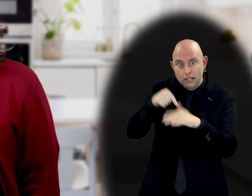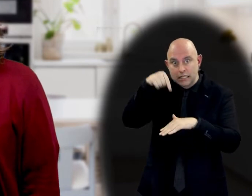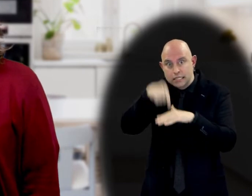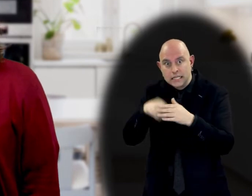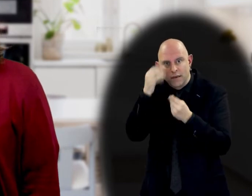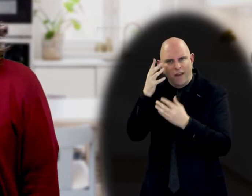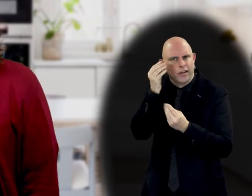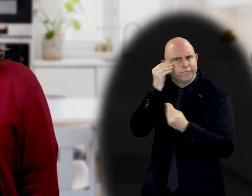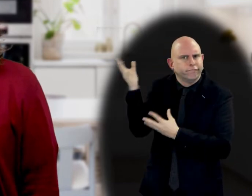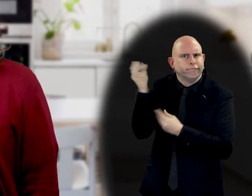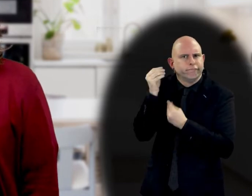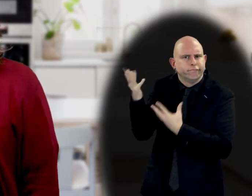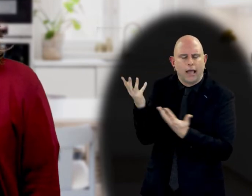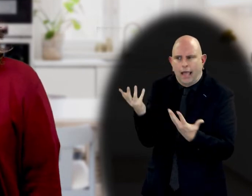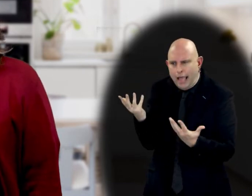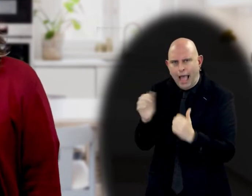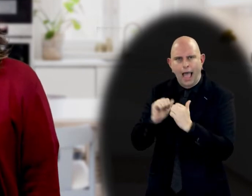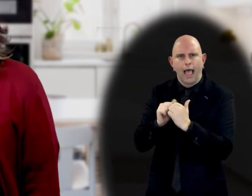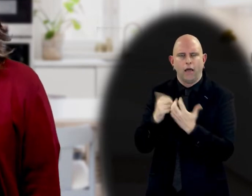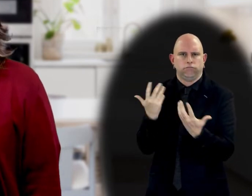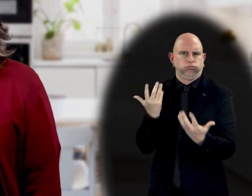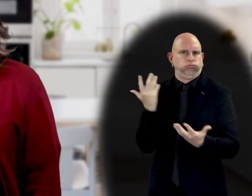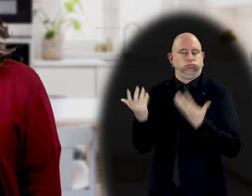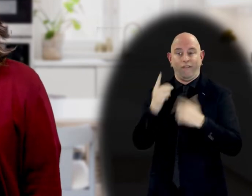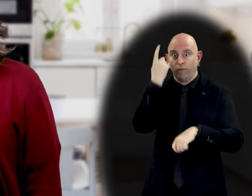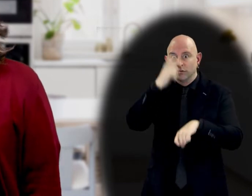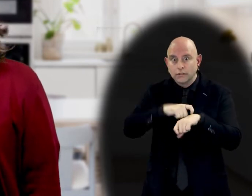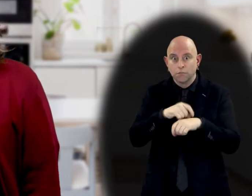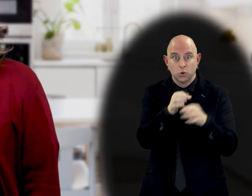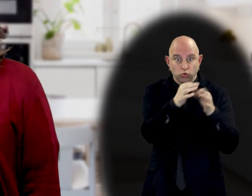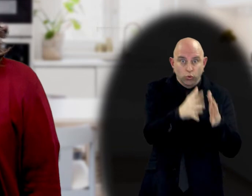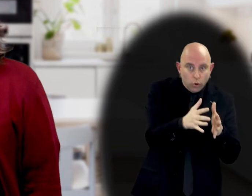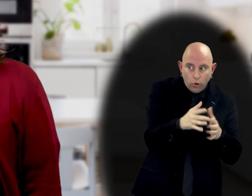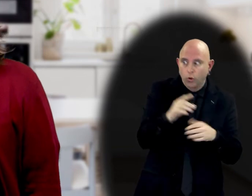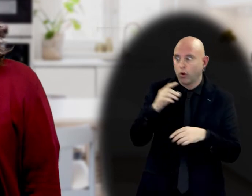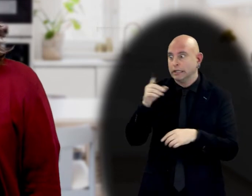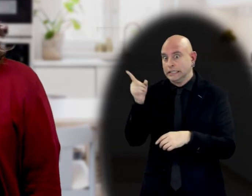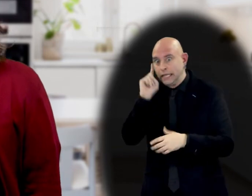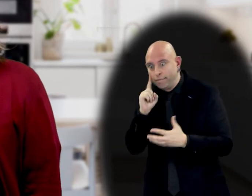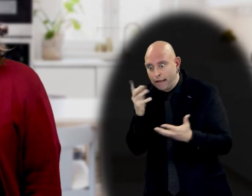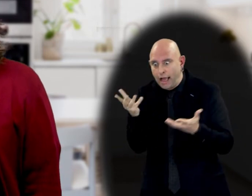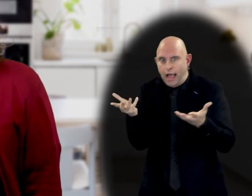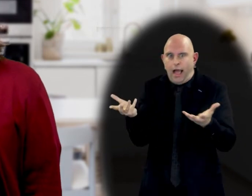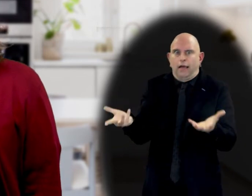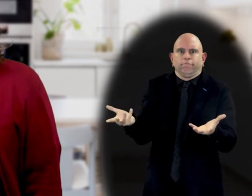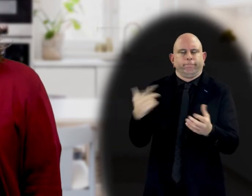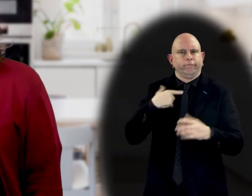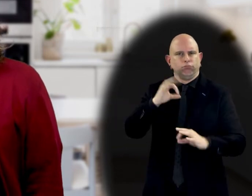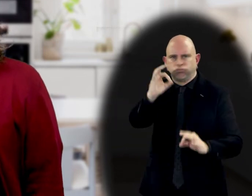and I wasn't sure how to do that. And, to be honest, I've never worked with an interpreter or someone who was Deaf.